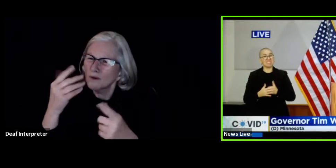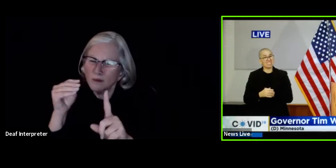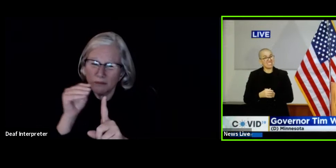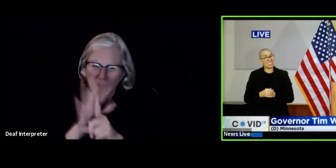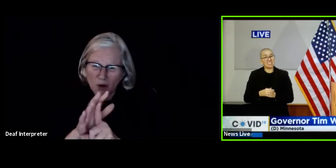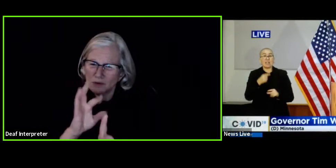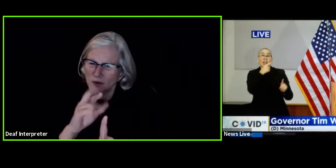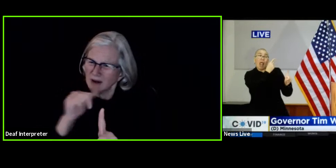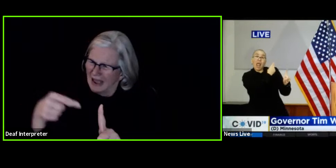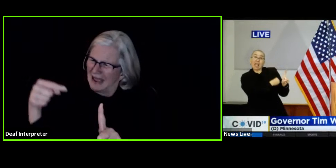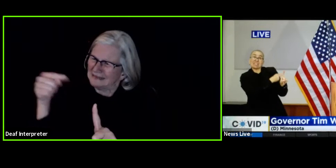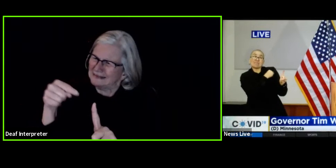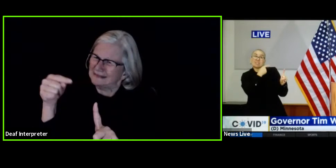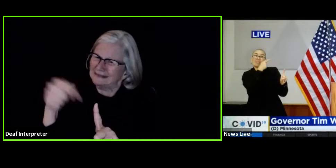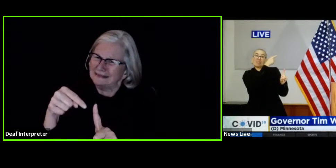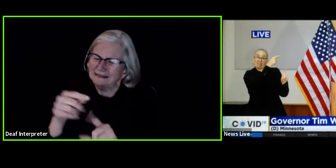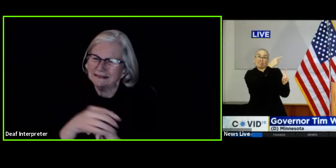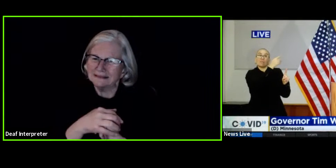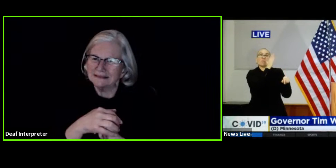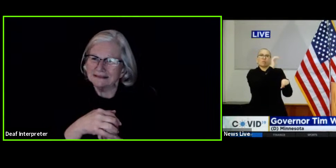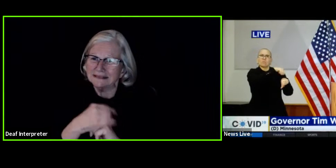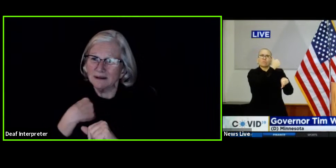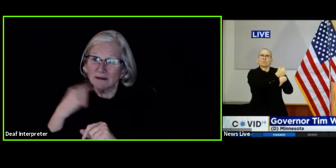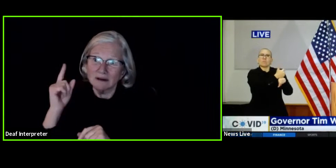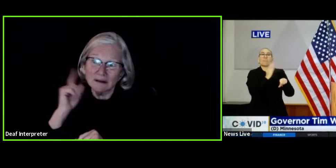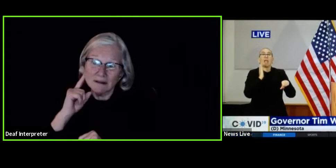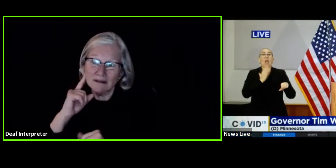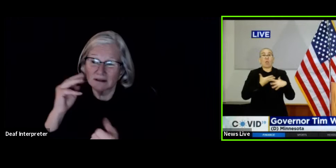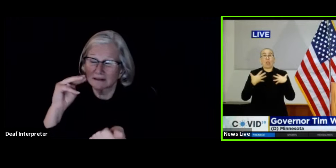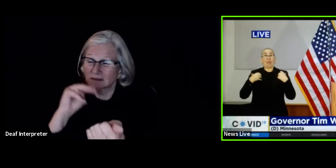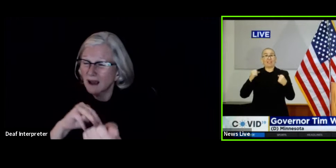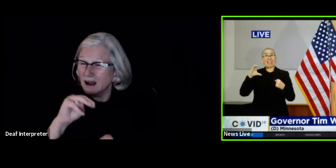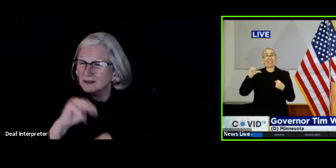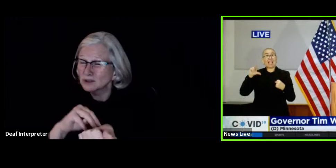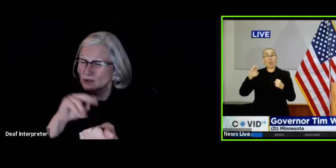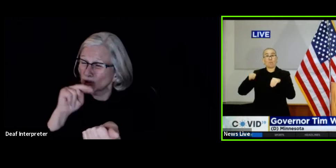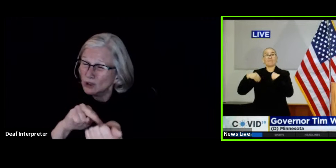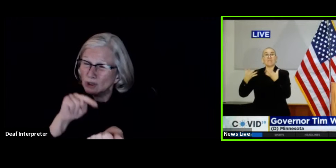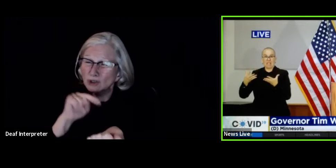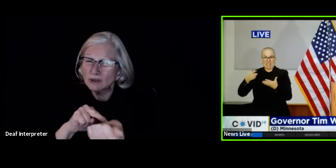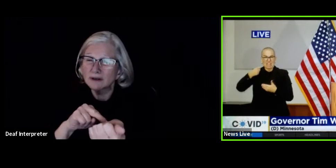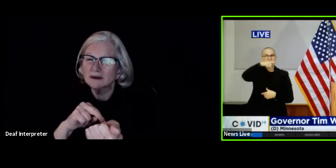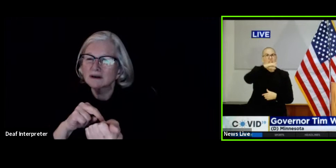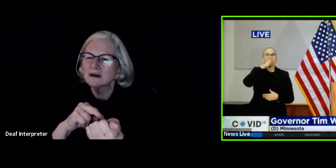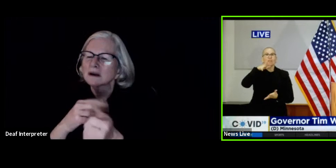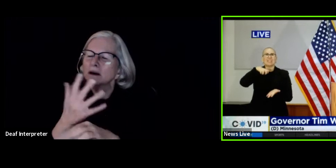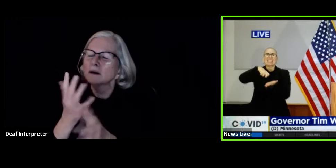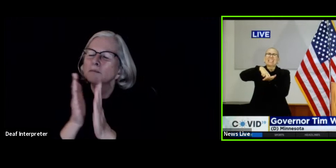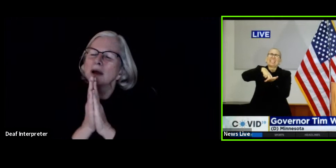A PREMIUM, WHEN OUR HEALTHCARE PROVIDERS ARE LITERALLY TELLING US THEY WILL GET DOWN ON THEIR KNEES